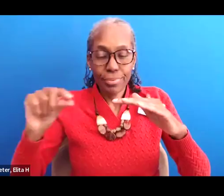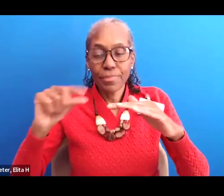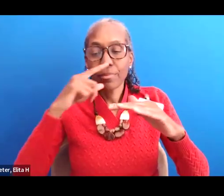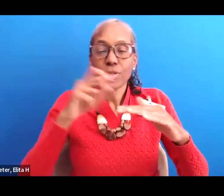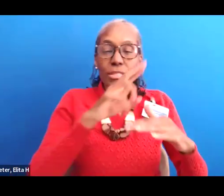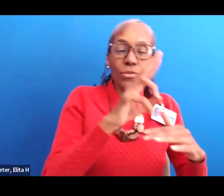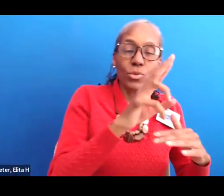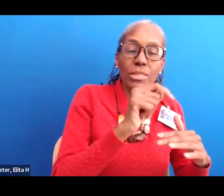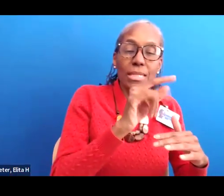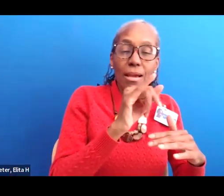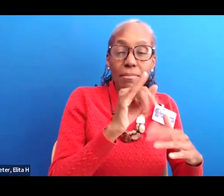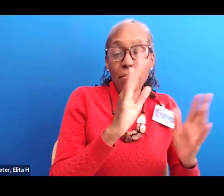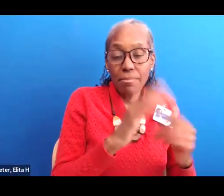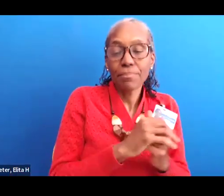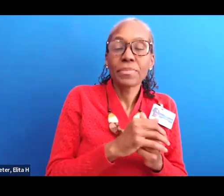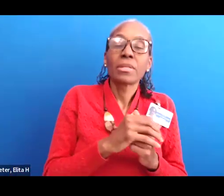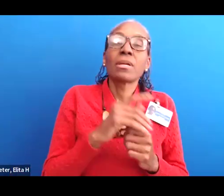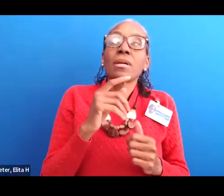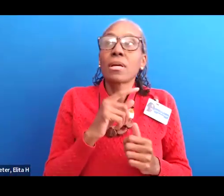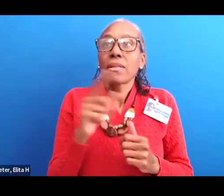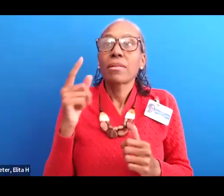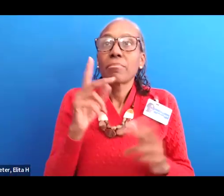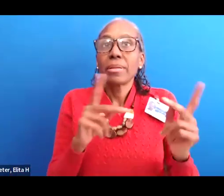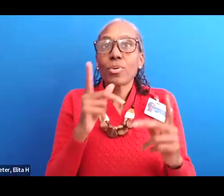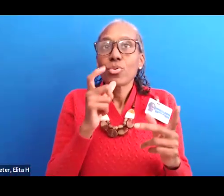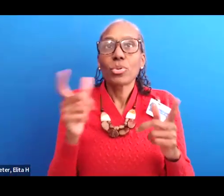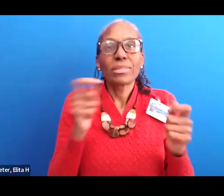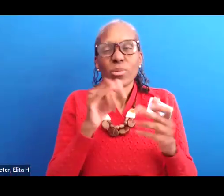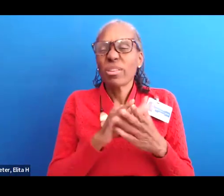infection, and they'll know, people that deal with that a lot, they'll